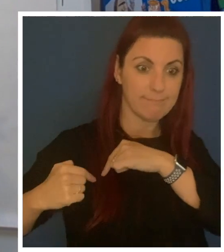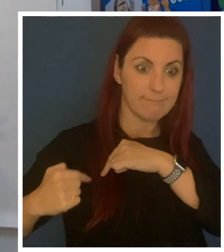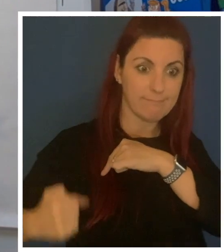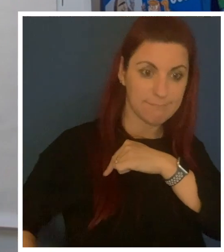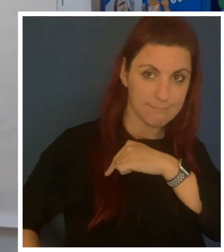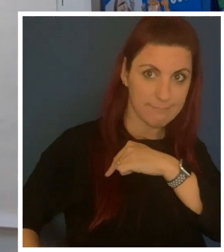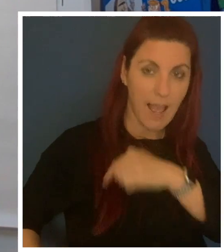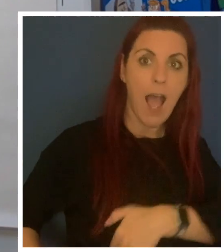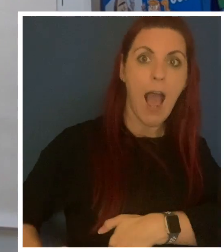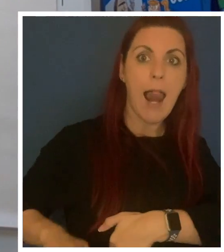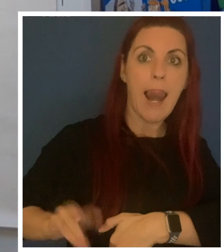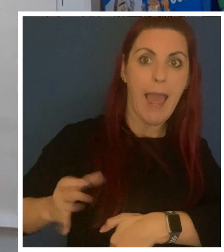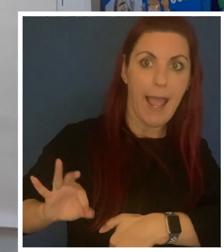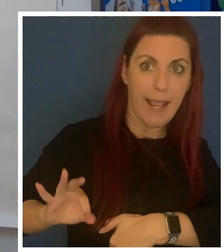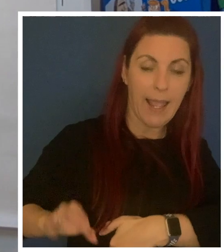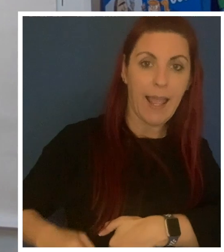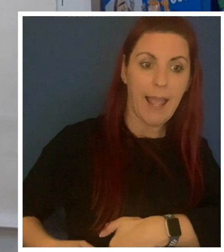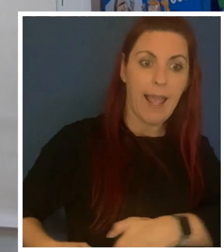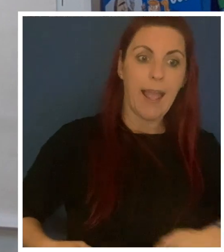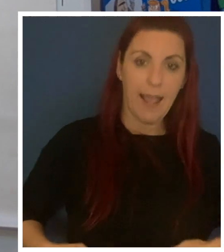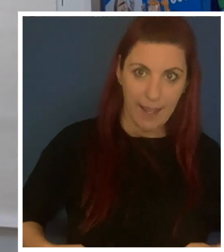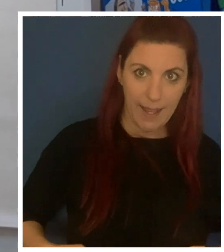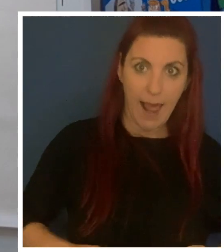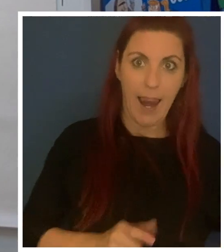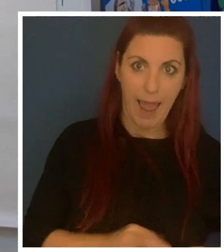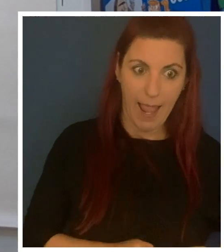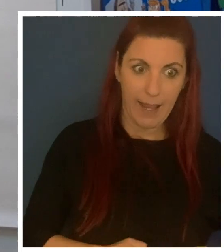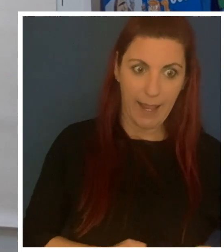room for his leg and we'll bring it across the bottom of the monster and right up